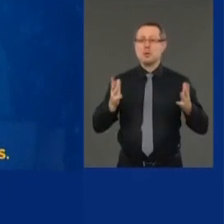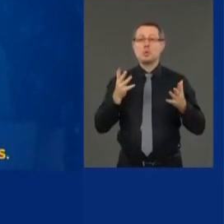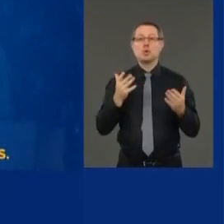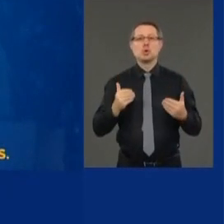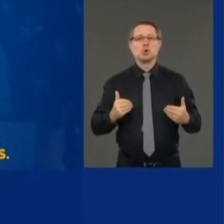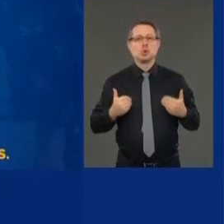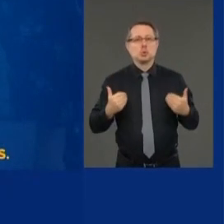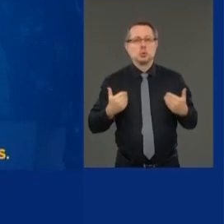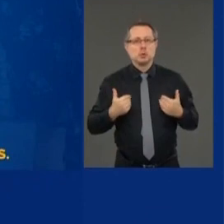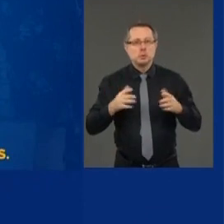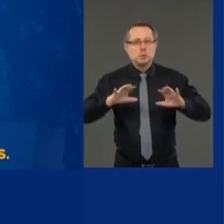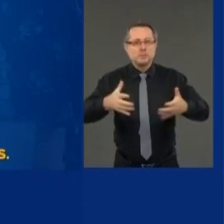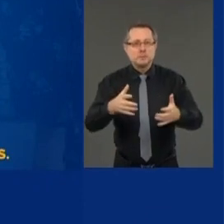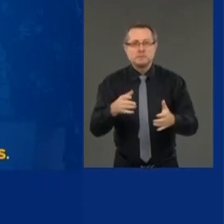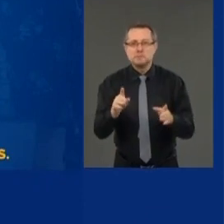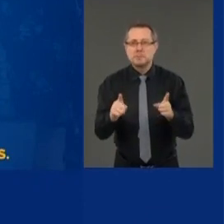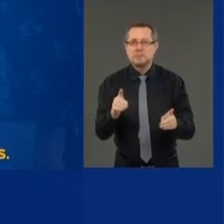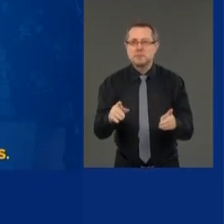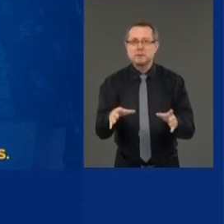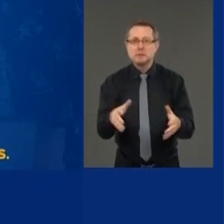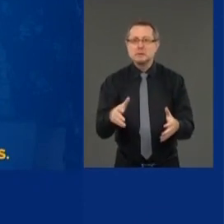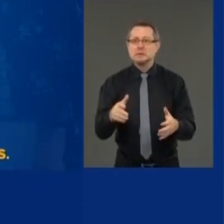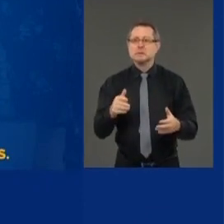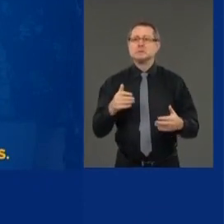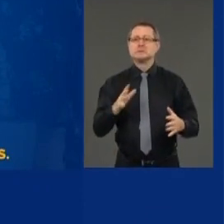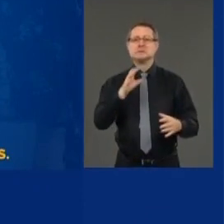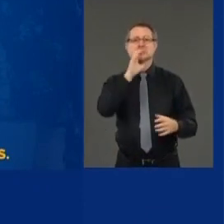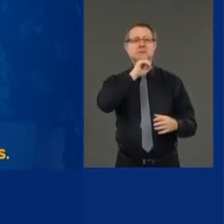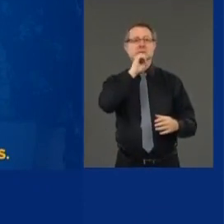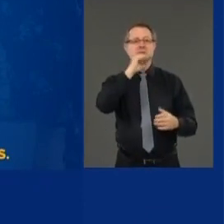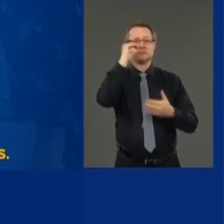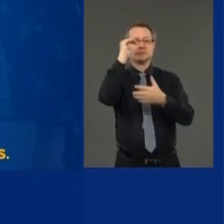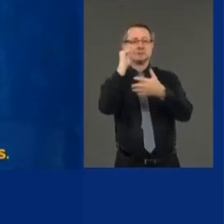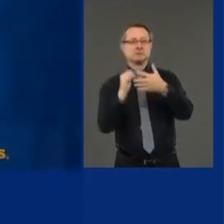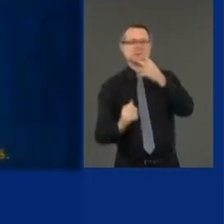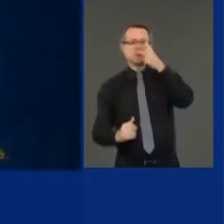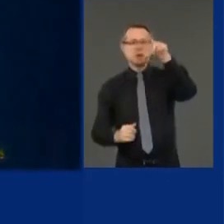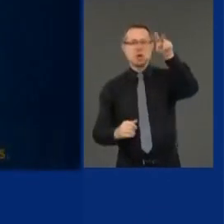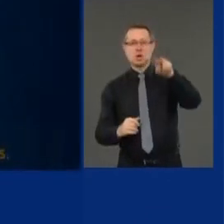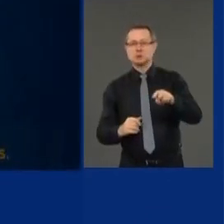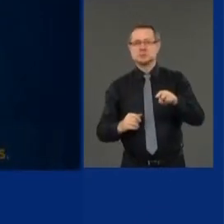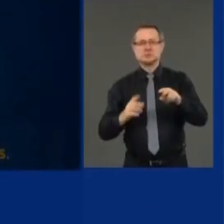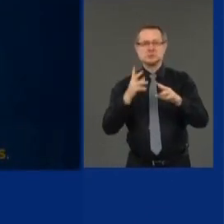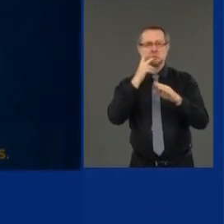ALSO, YOU'RE MONITORING A SECOND